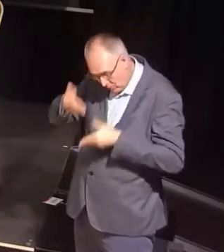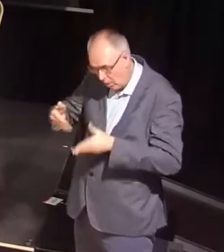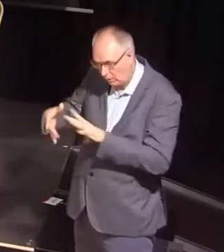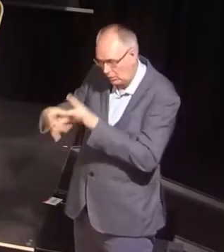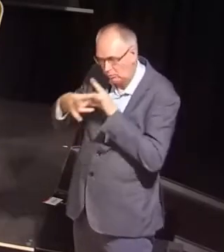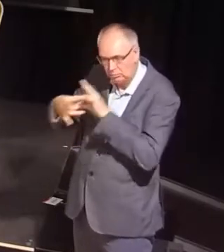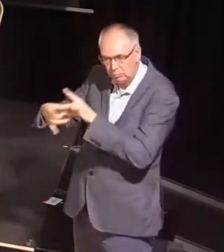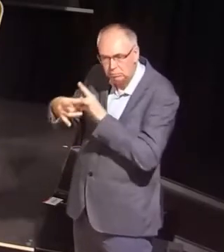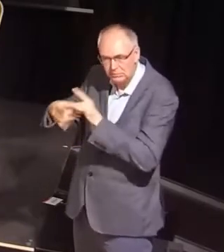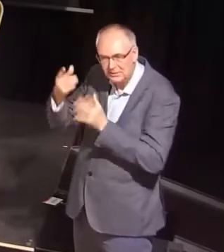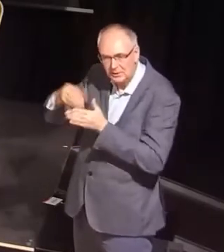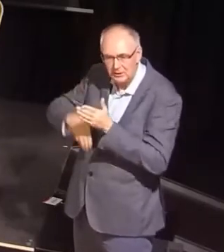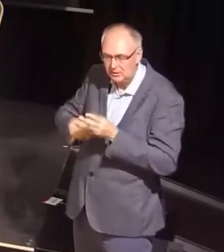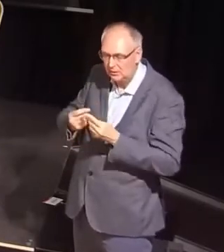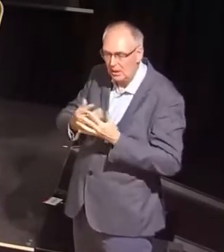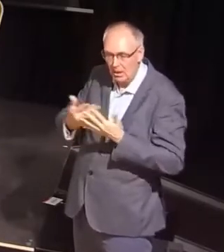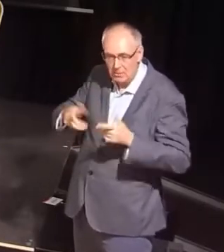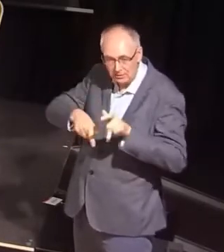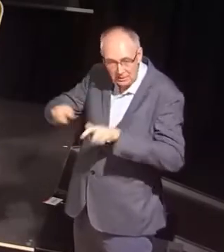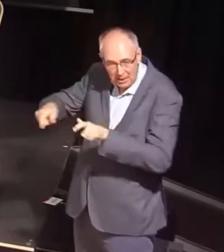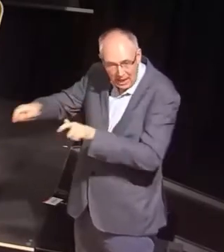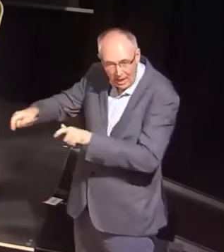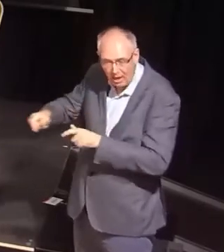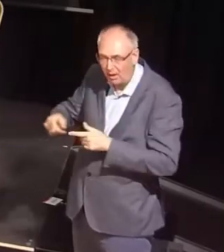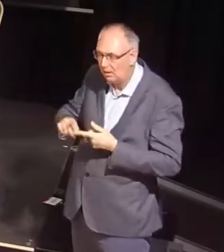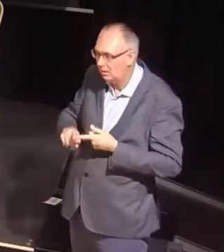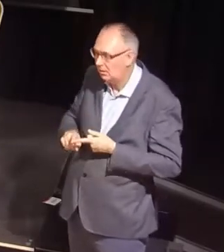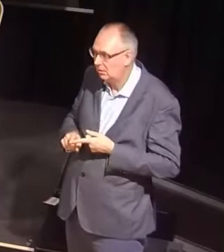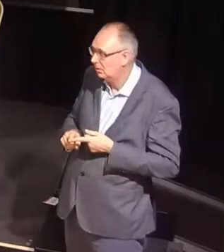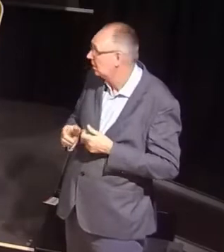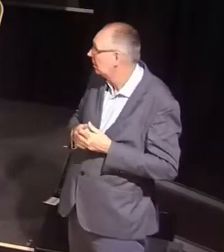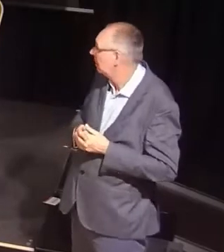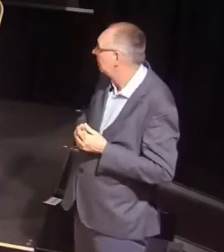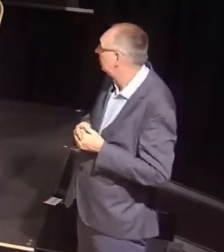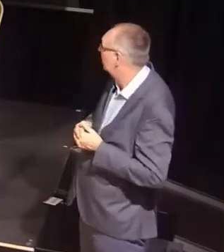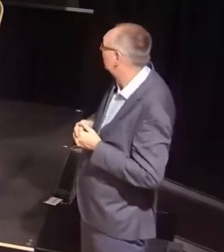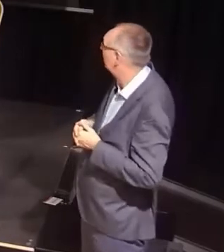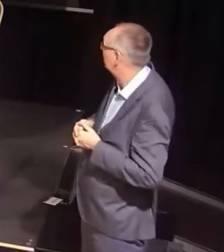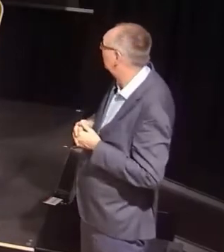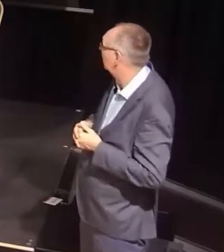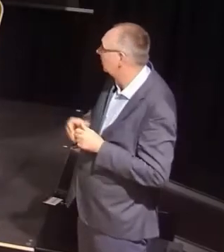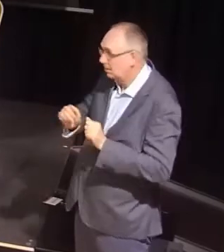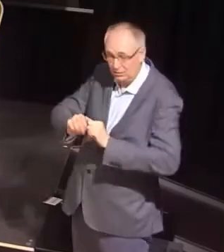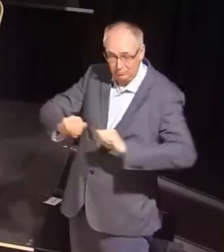multi-player games, couch Co-Op, and on screens that big it's very easy to split the game into four screens